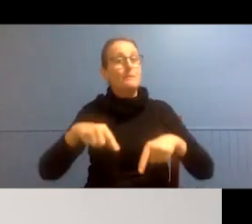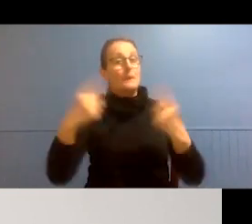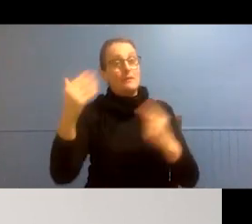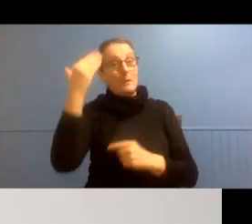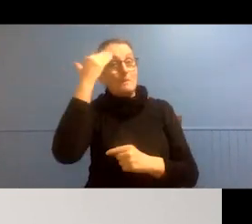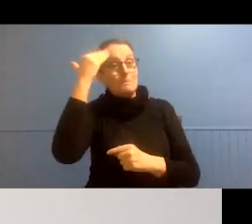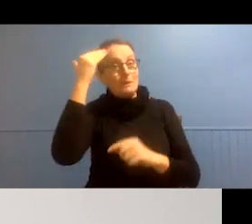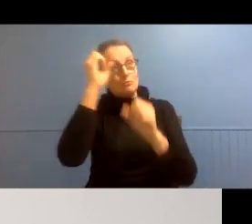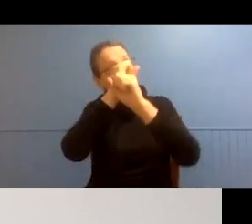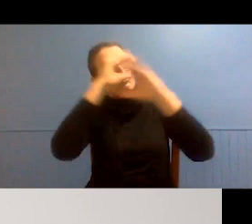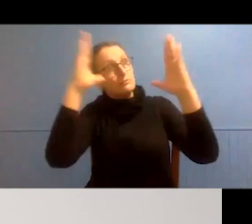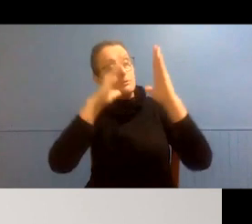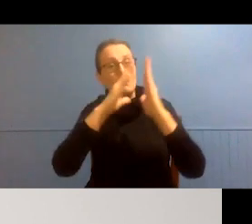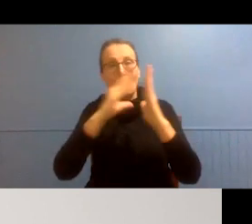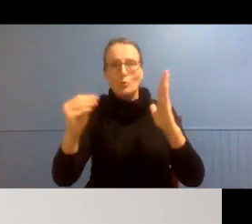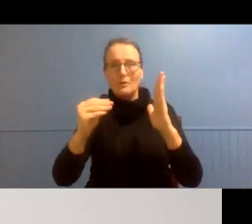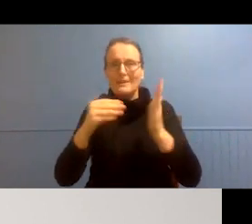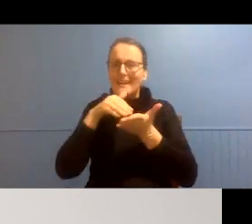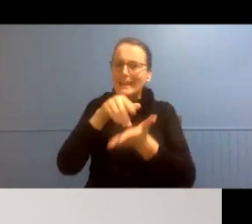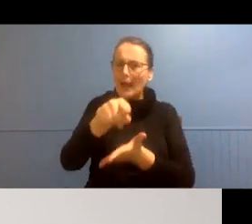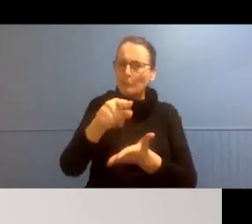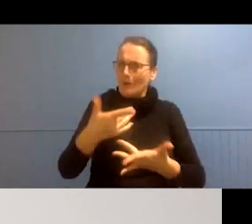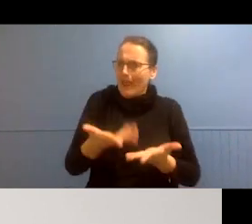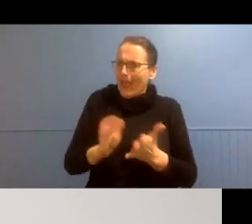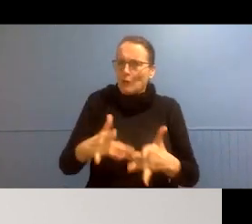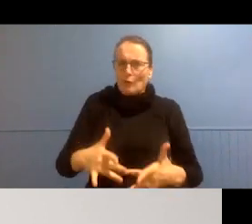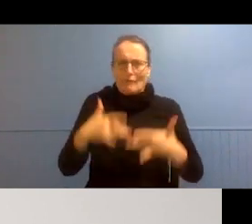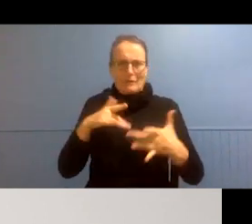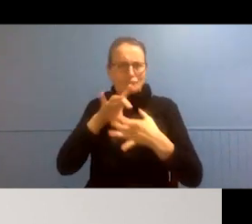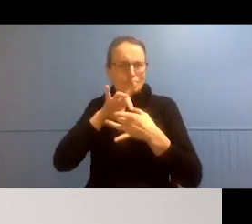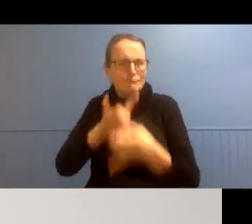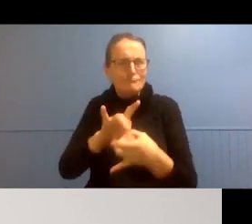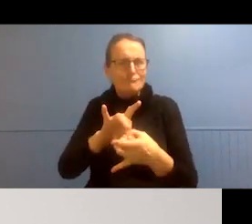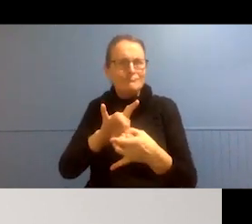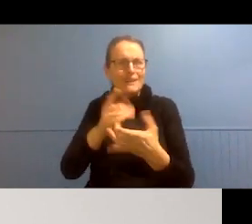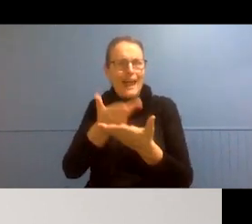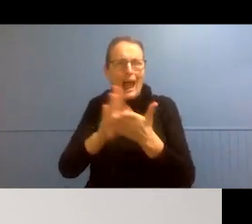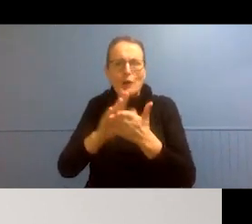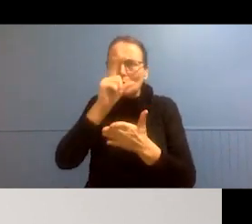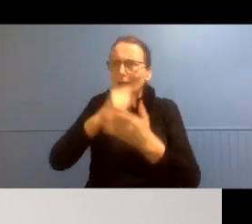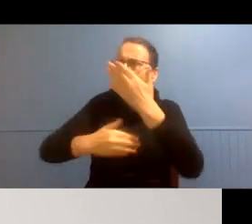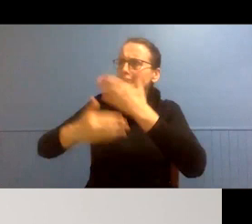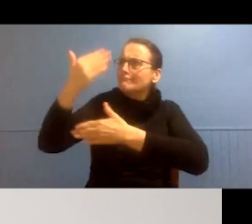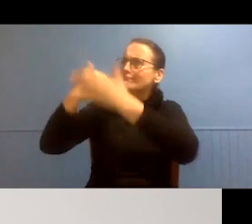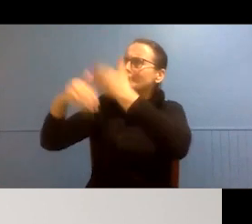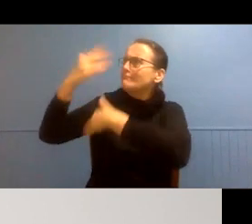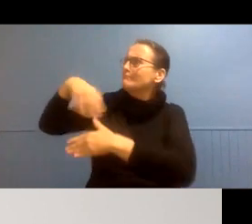belonging. With relation to our culture memory. But the deep purple